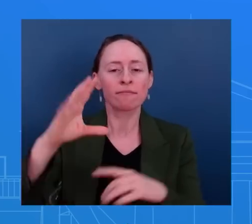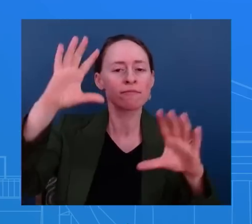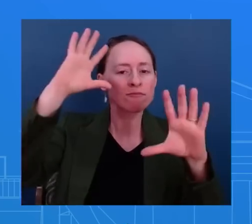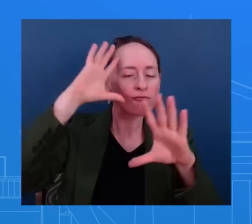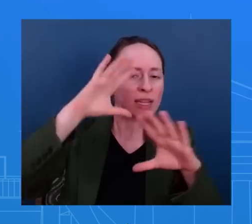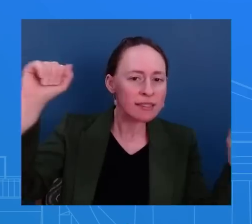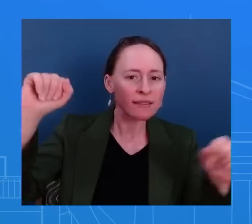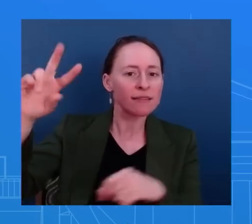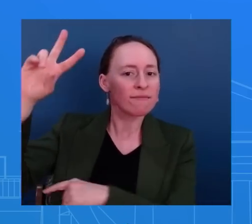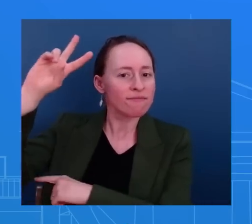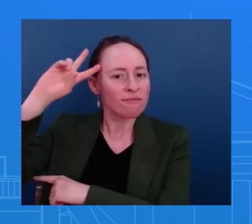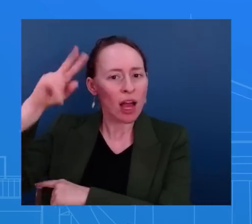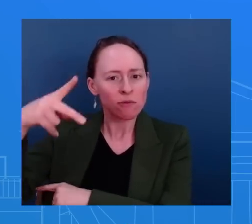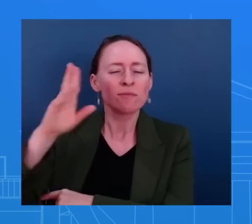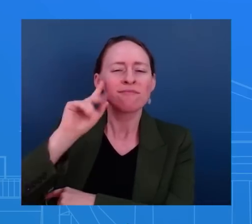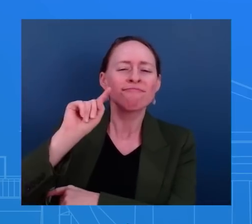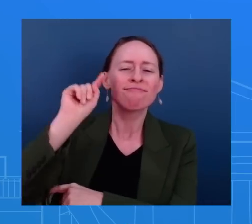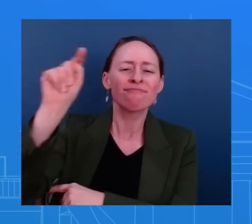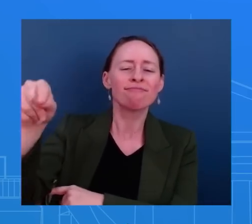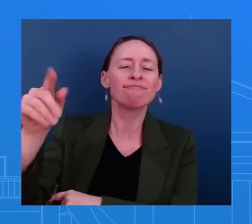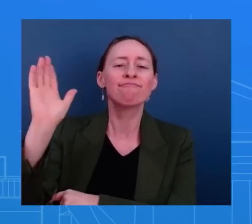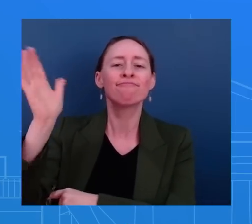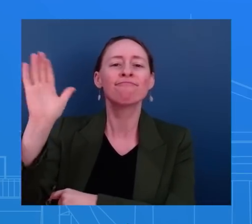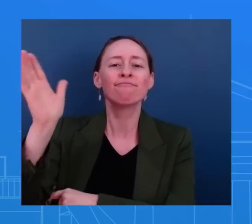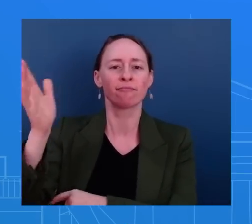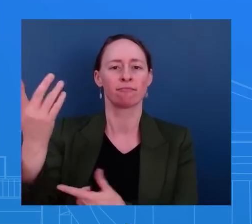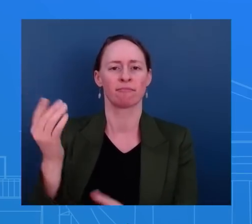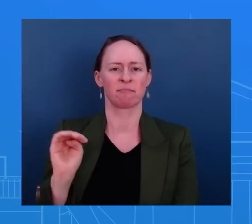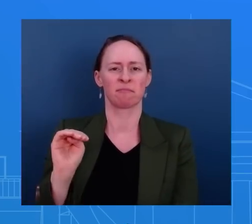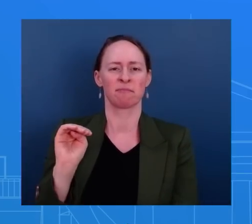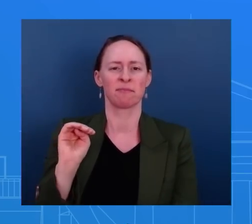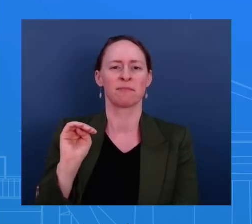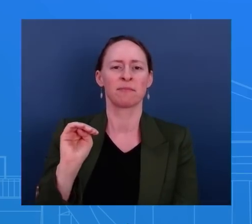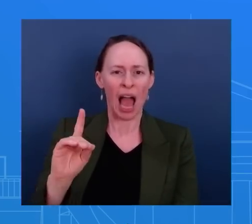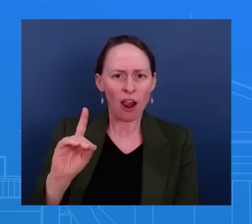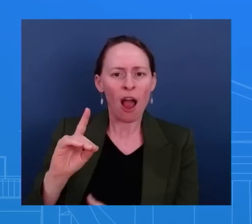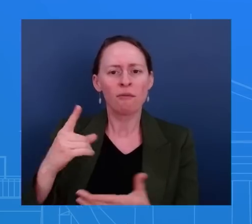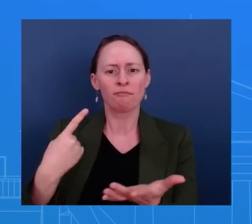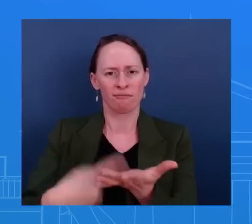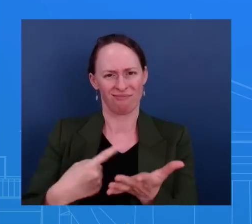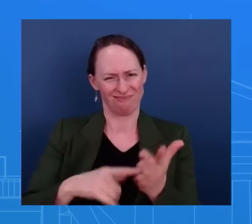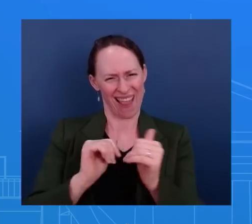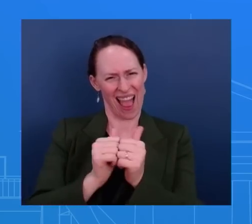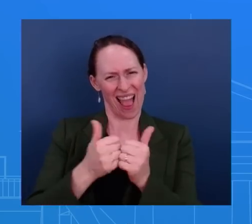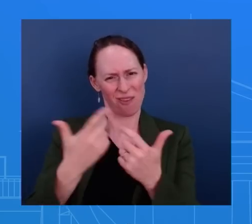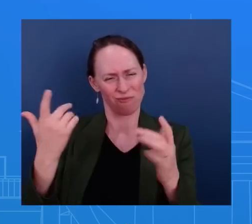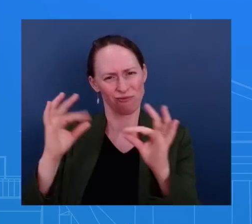they are making to lower costs for the American people. And on Friday, the president will head to Camp David for the weekend.